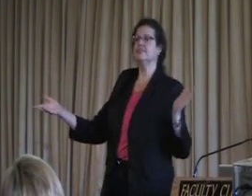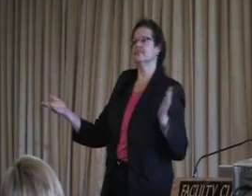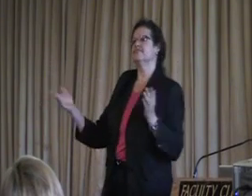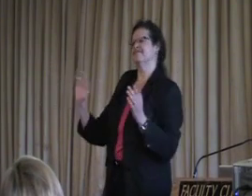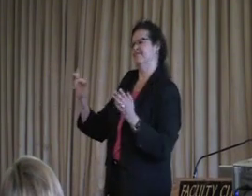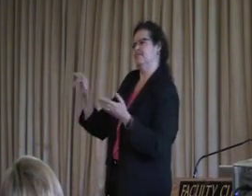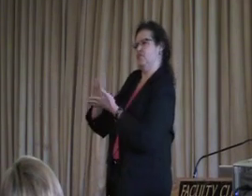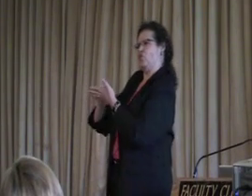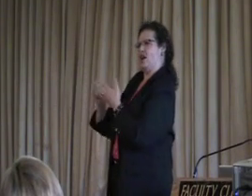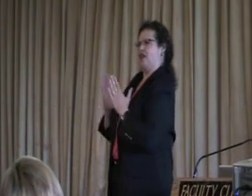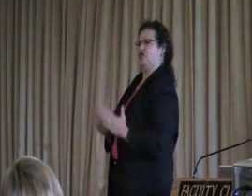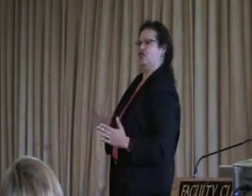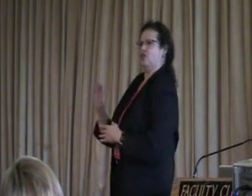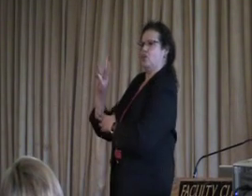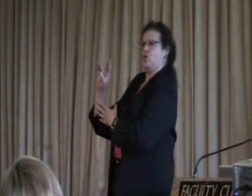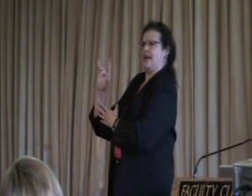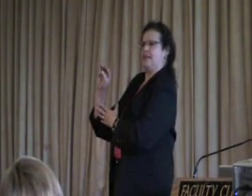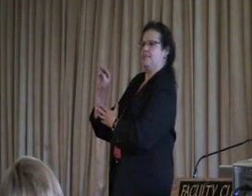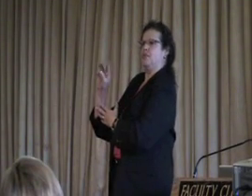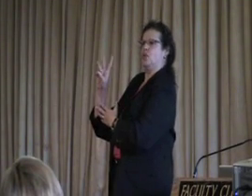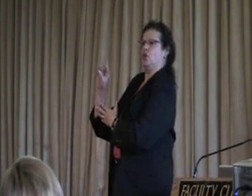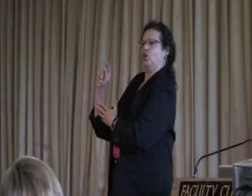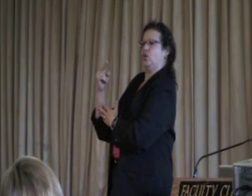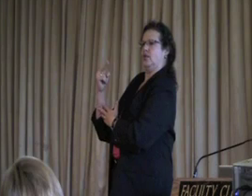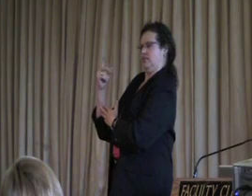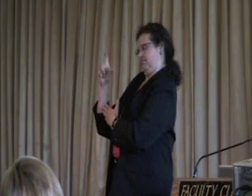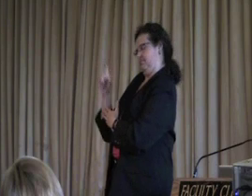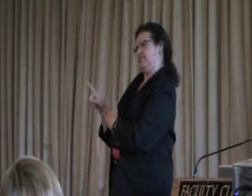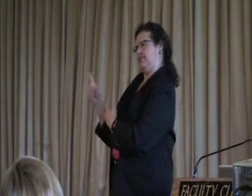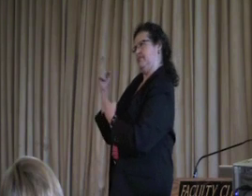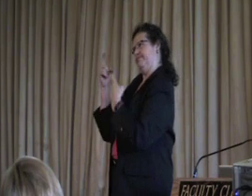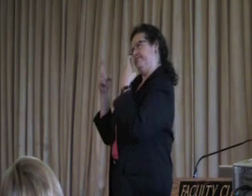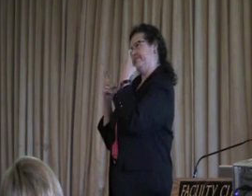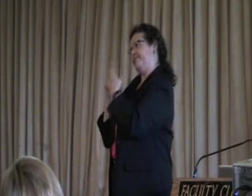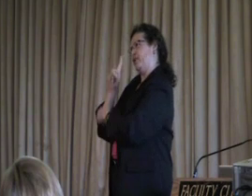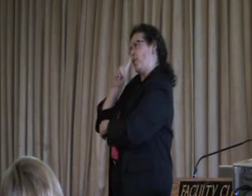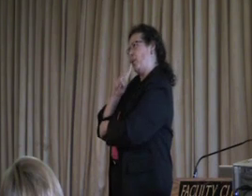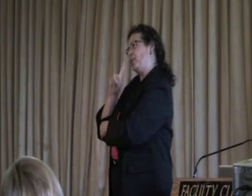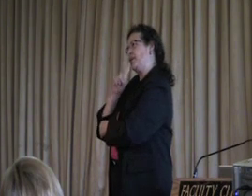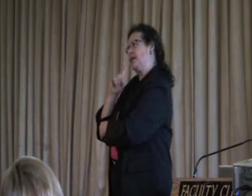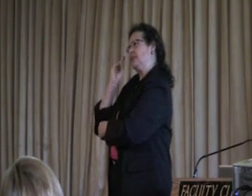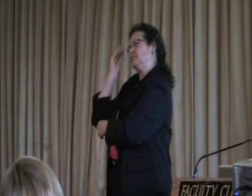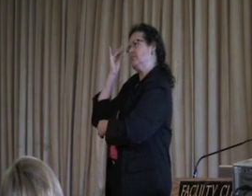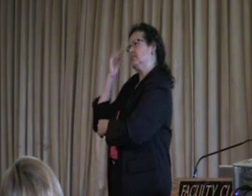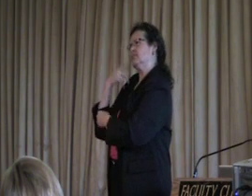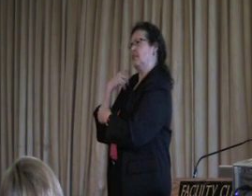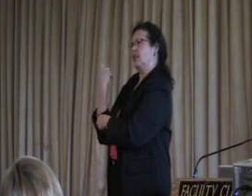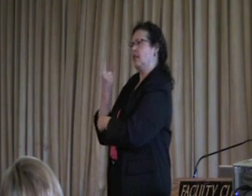all of you here this evening are the author of this poem, William Wordsworth. And when